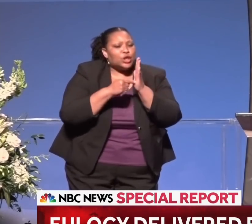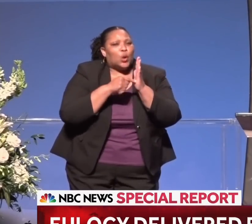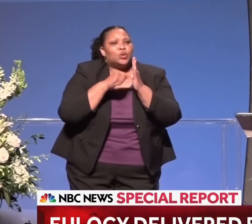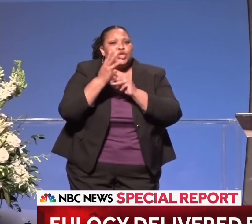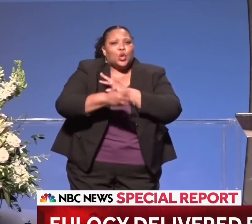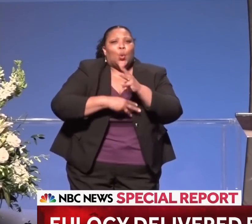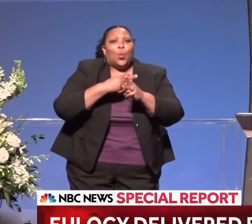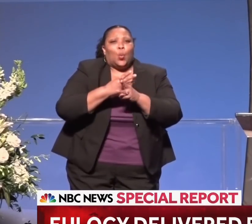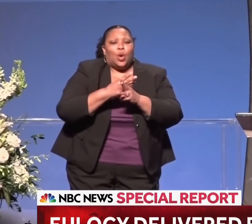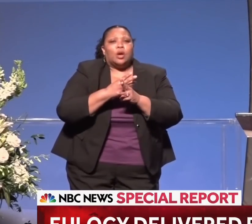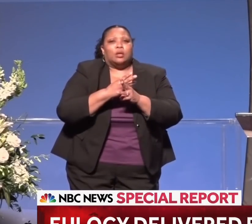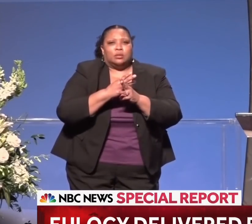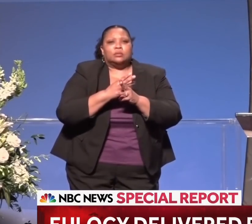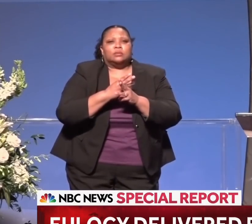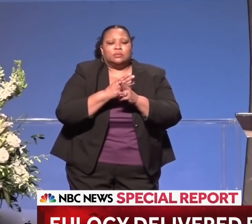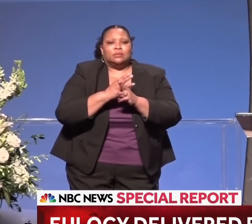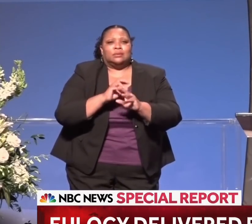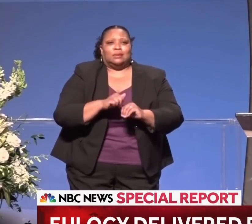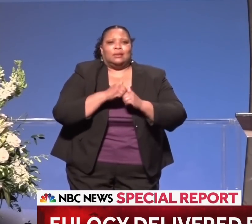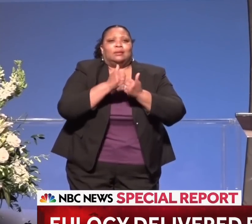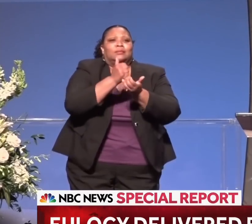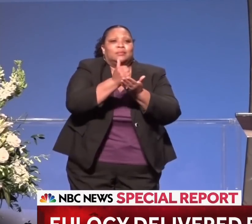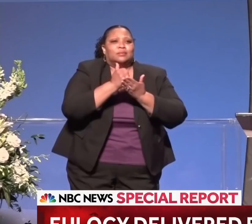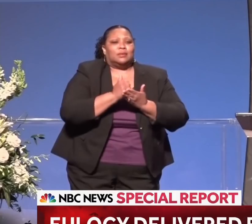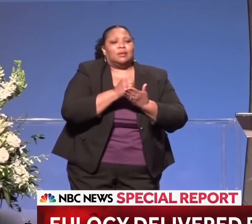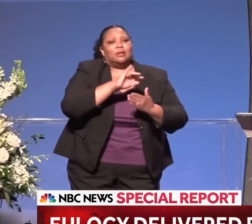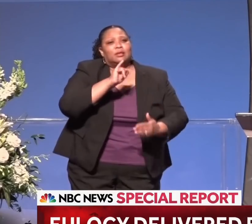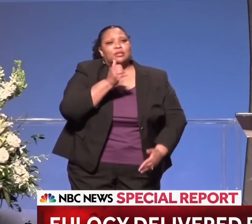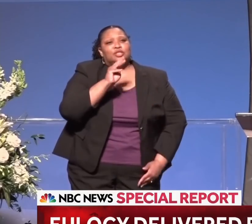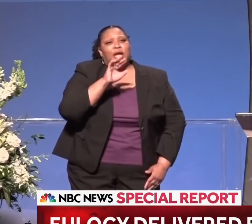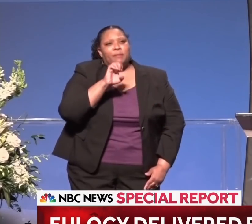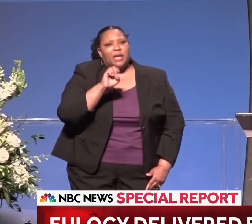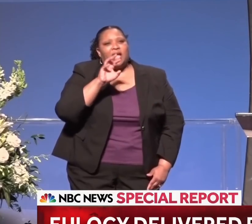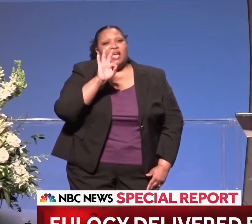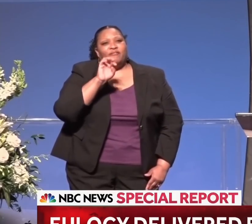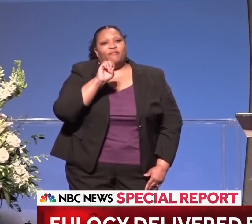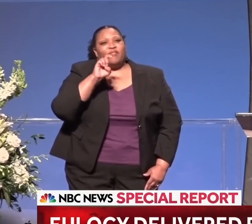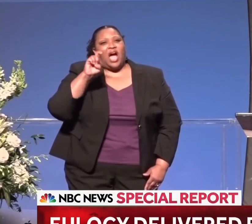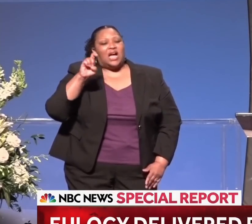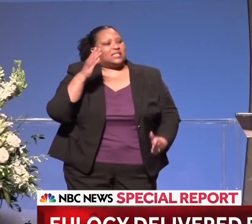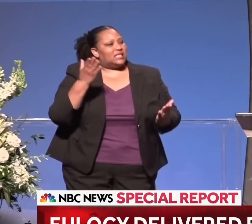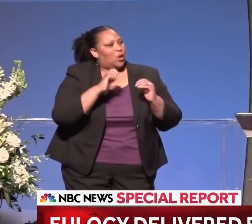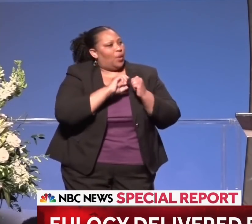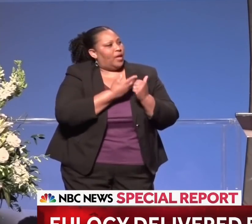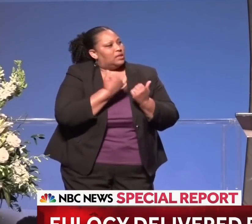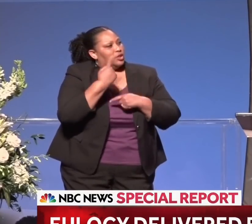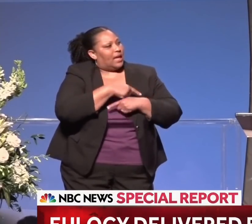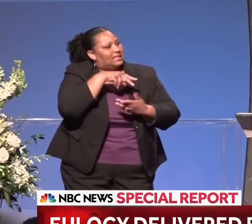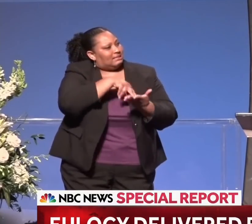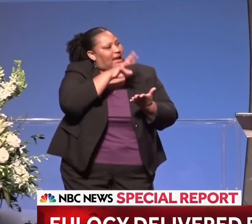AND OTHERS THAT HAVE COME. IT MEANS A LOT BECAUSE IT SHOWS